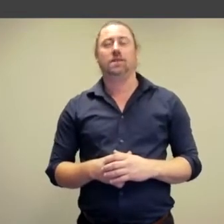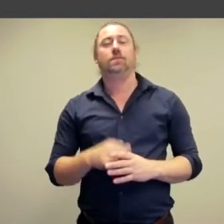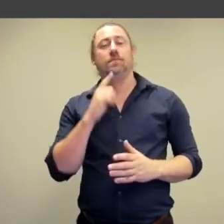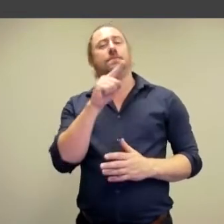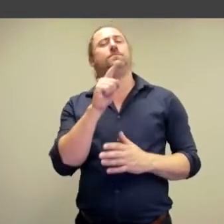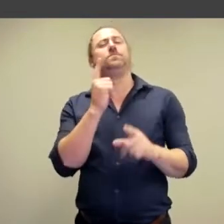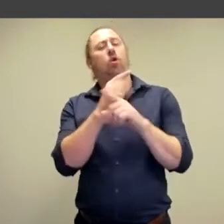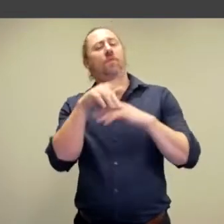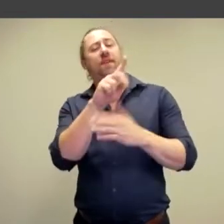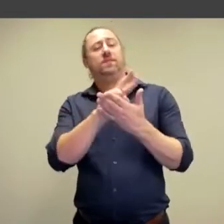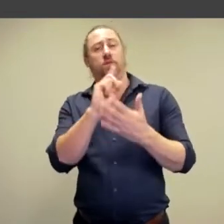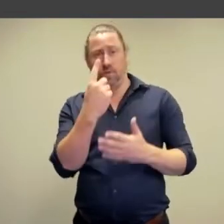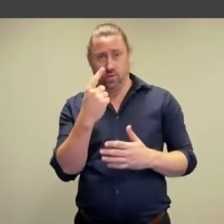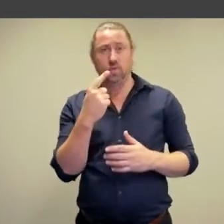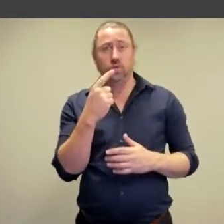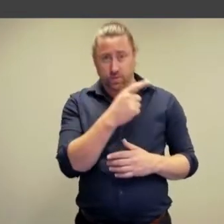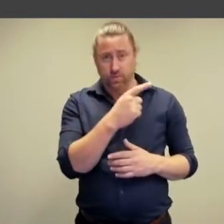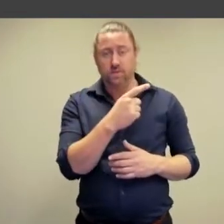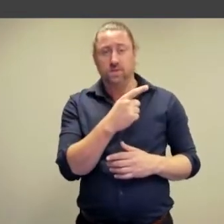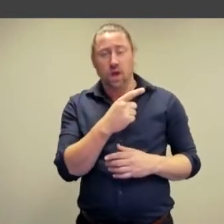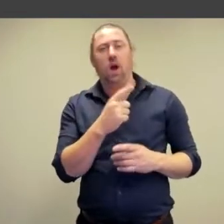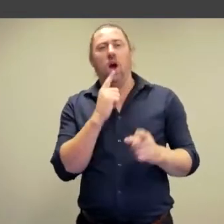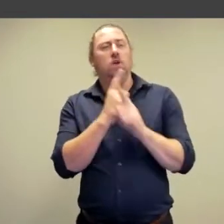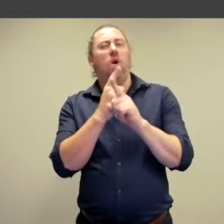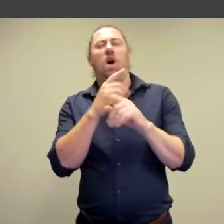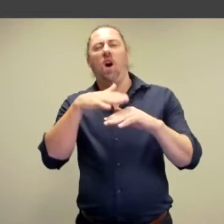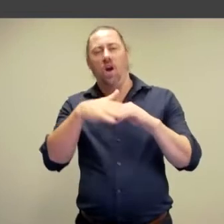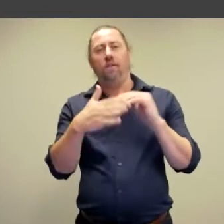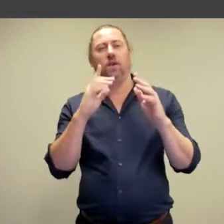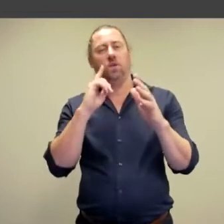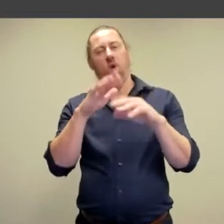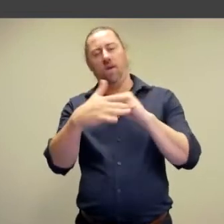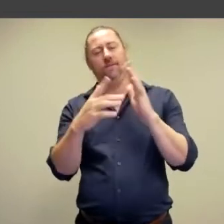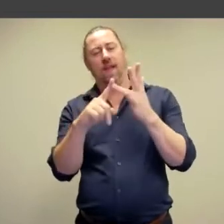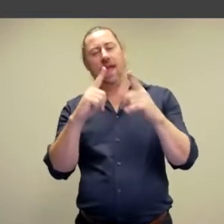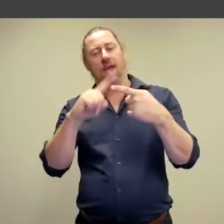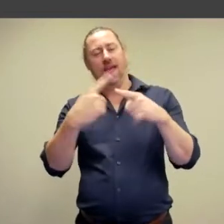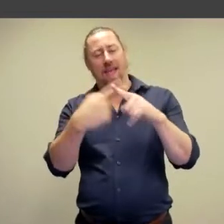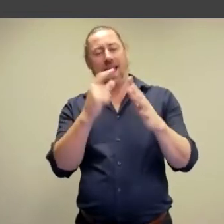because Ho’s overexposed memory